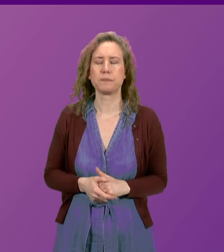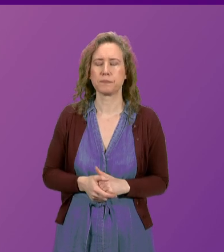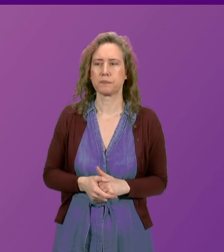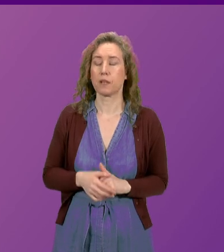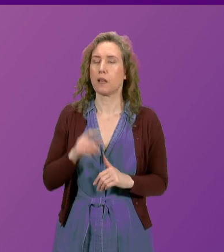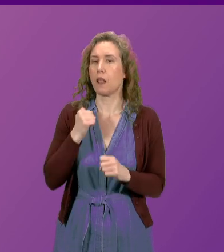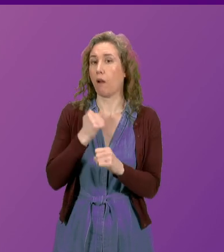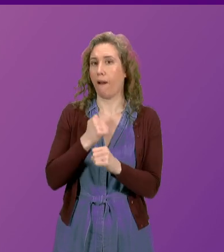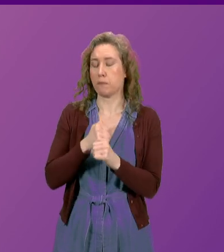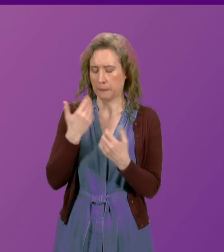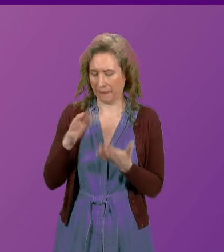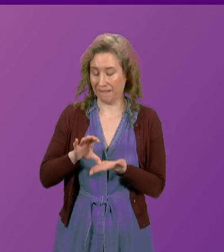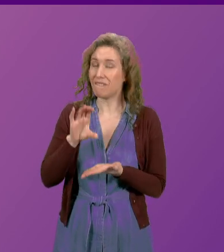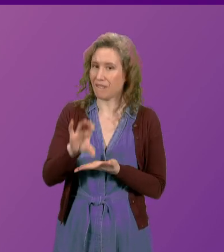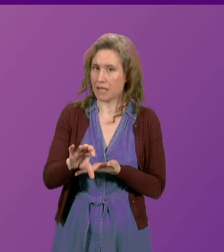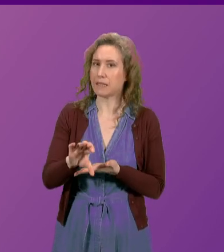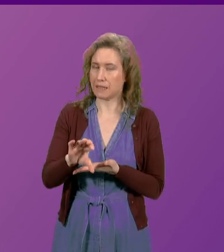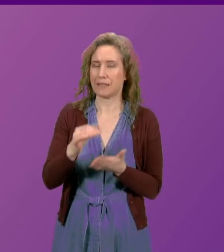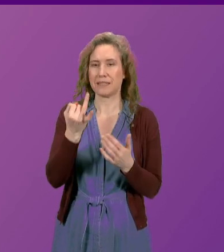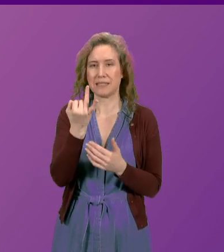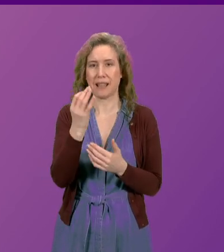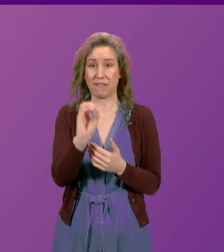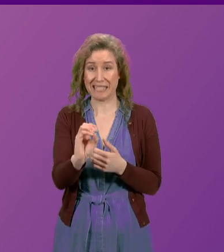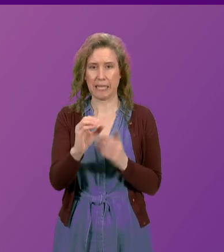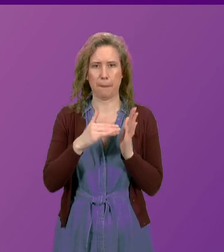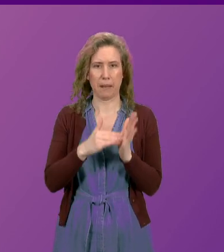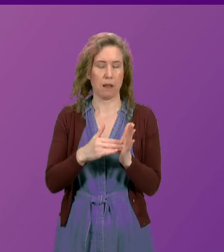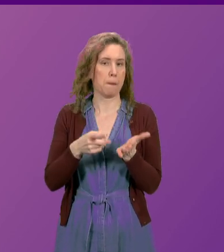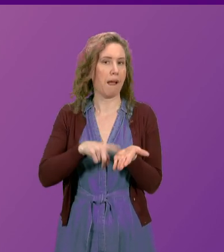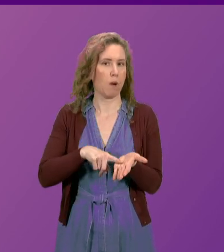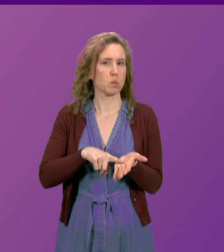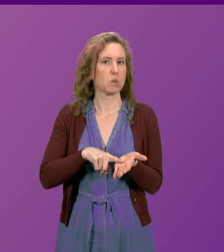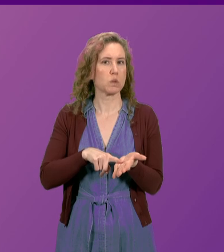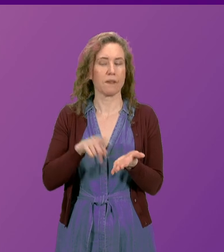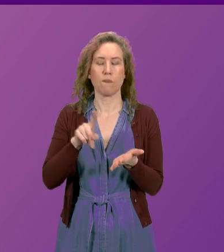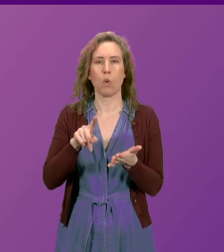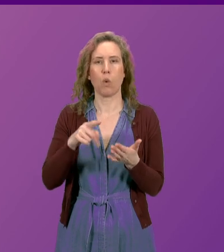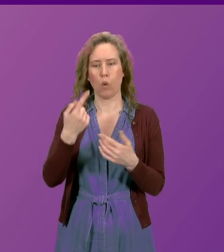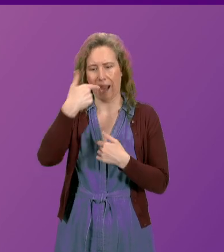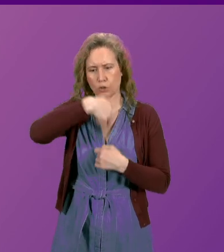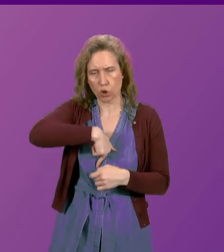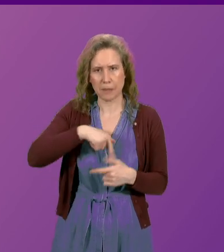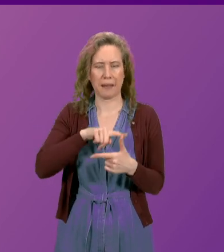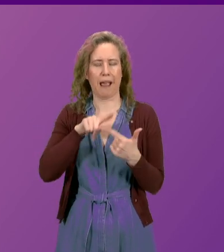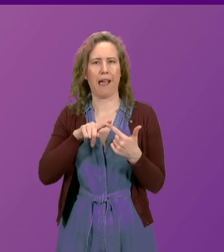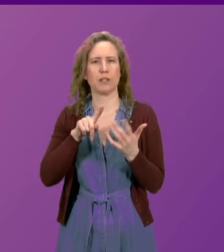The Government has invested £70 million in the endoscopy and urology diagnostic plan,